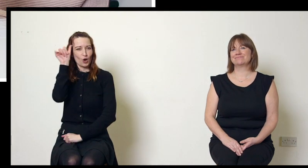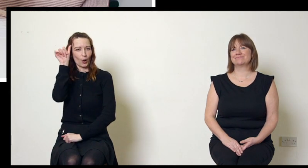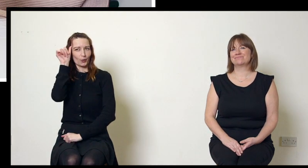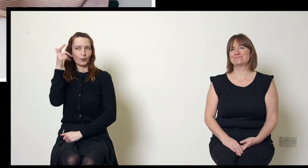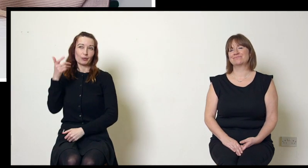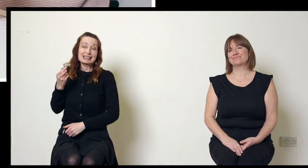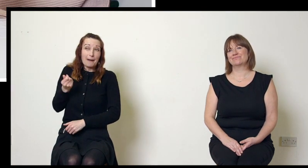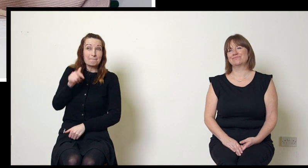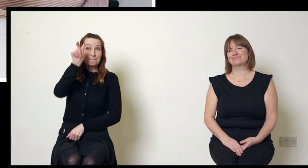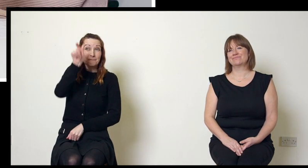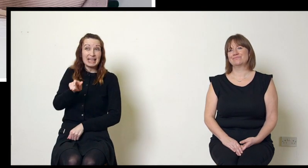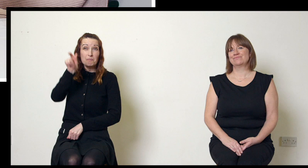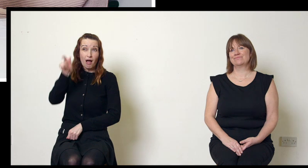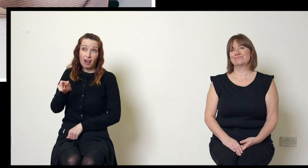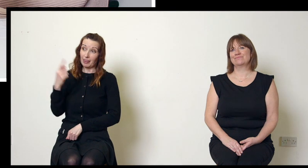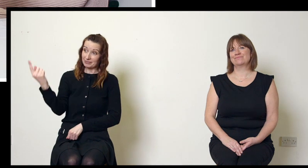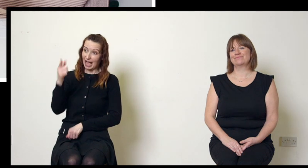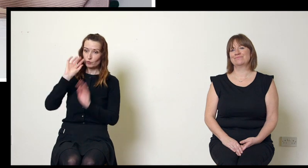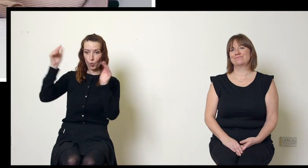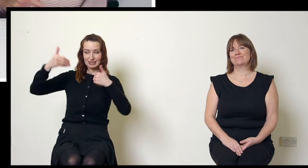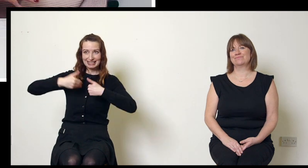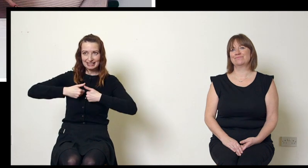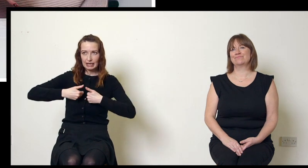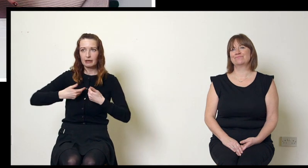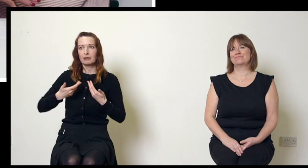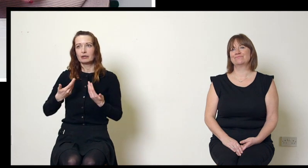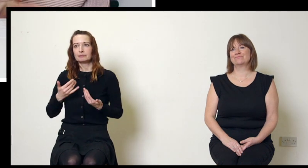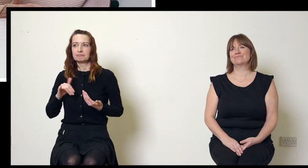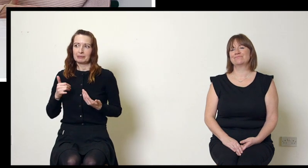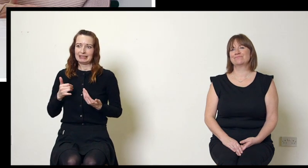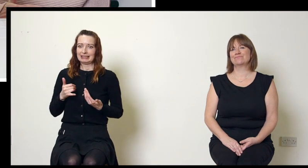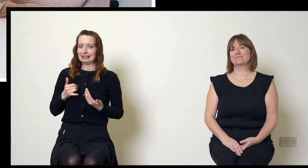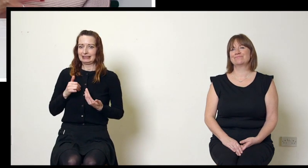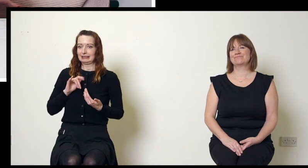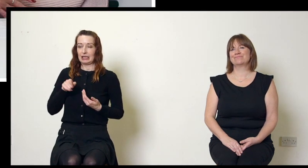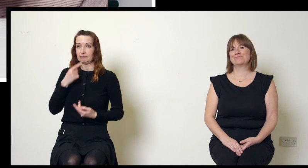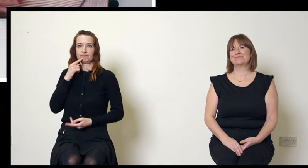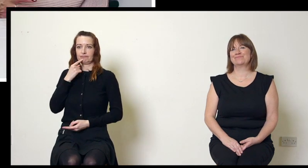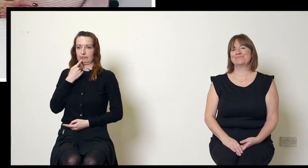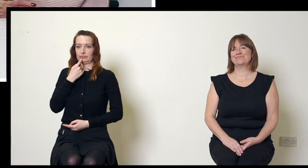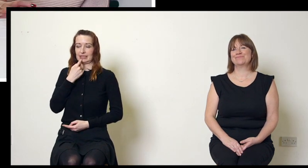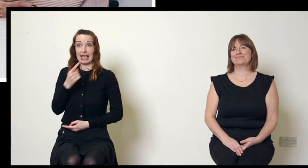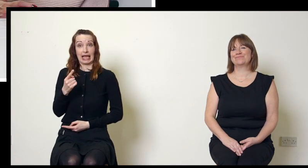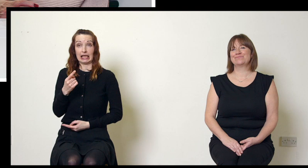some people who are on the autism spectrum might not be as fluffy and can be a little bit more direct